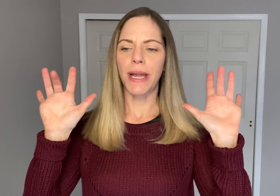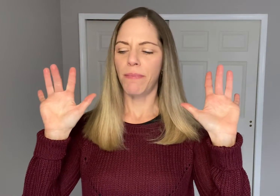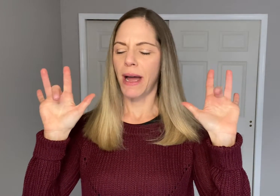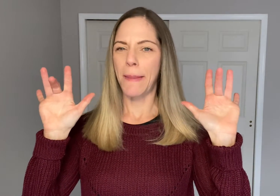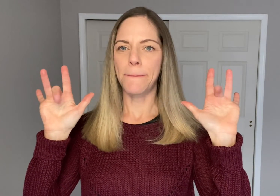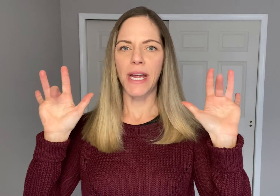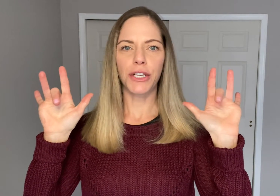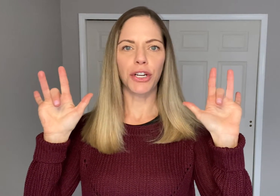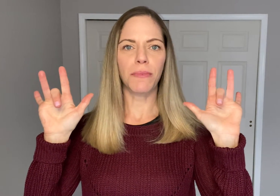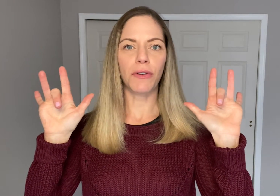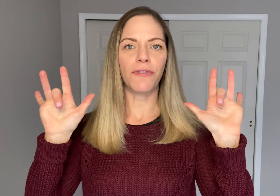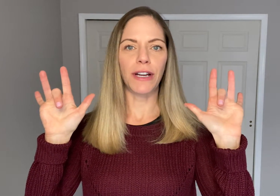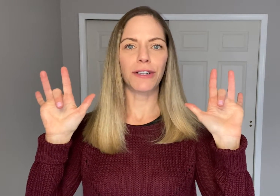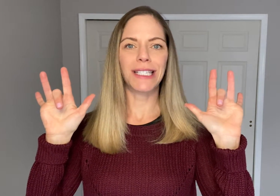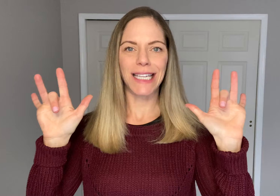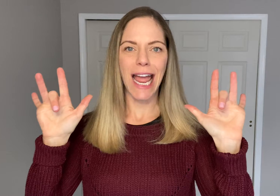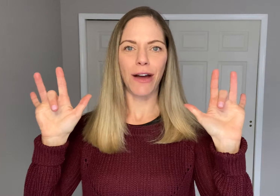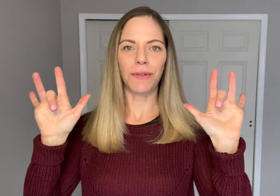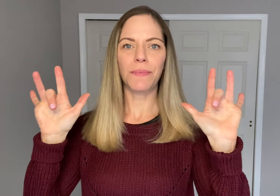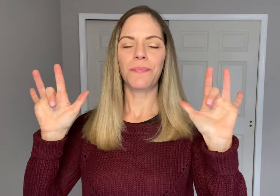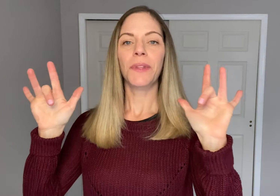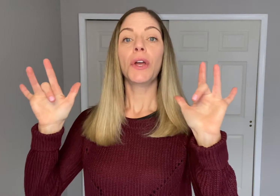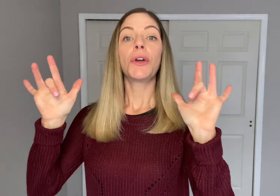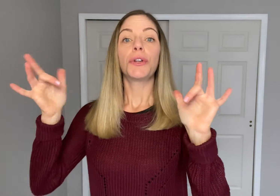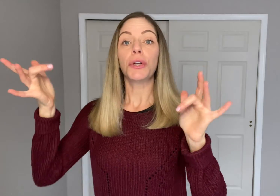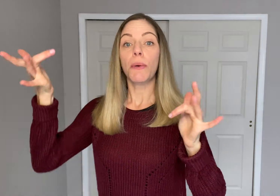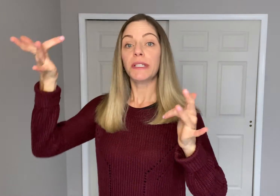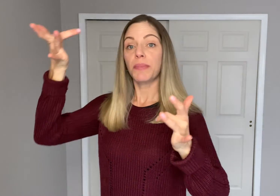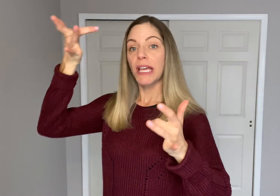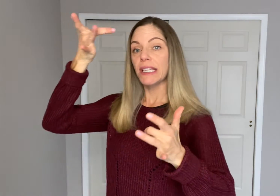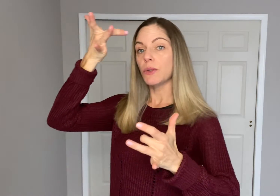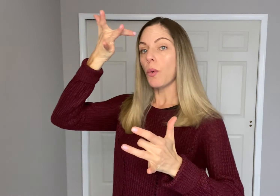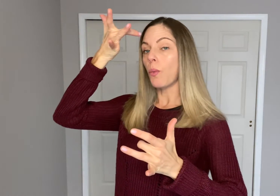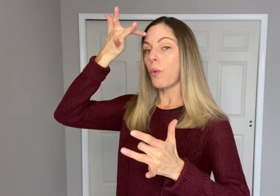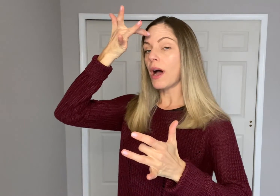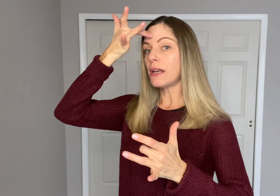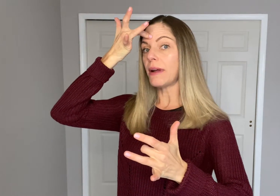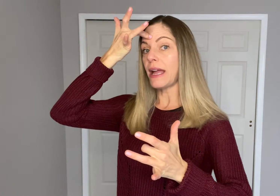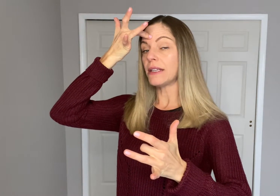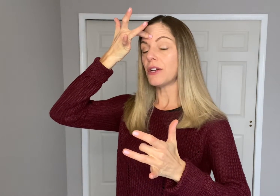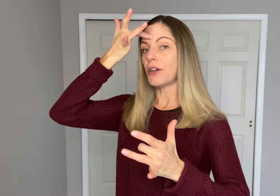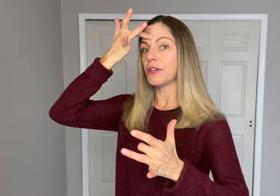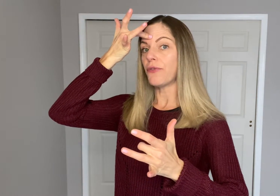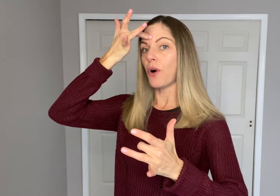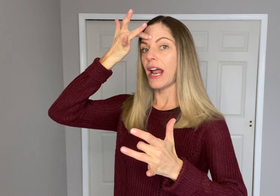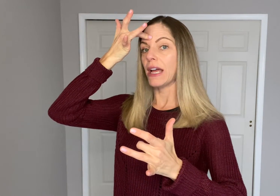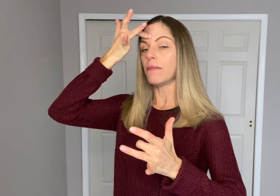by bending your middle fingers down. You're going to place one hand on your forehead